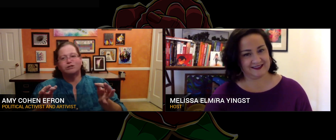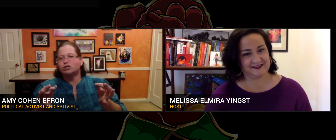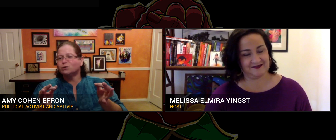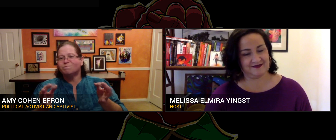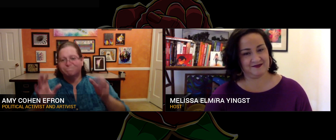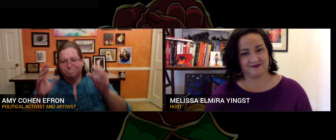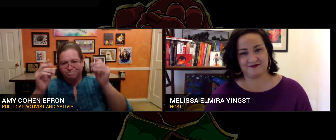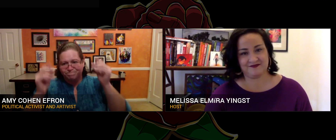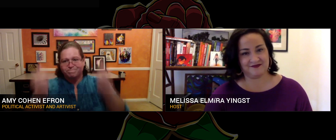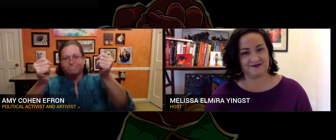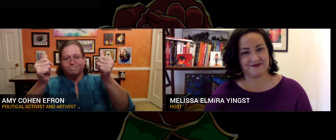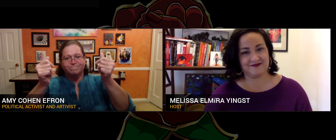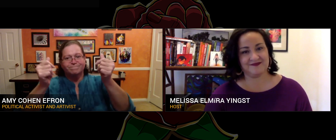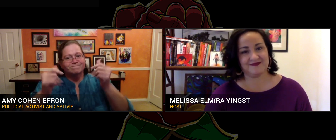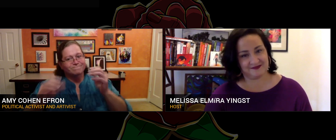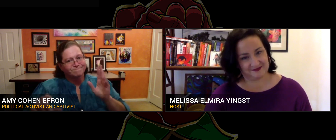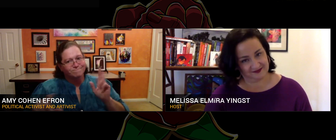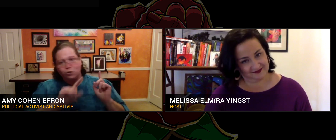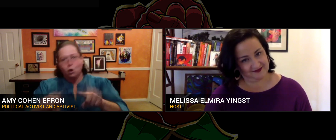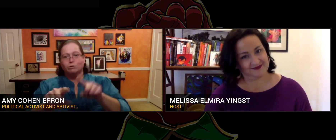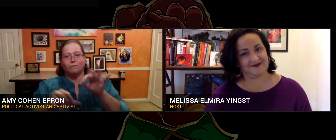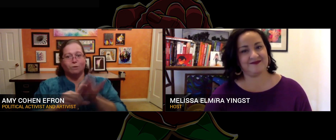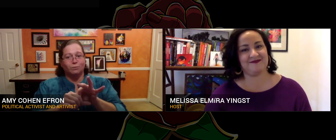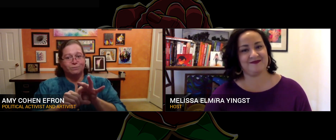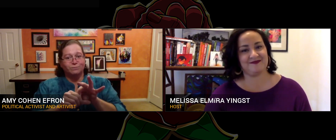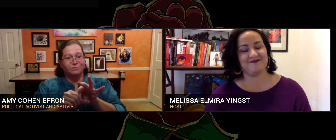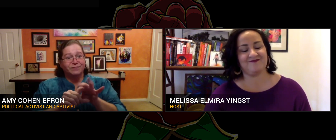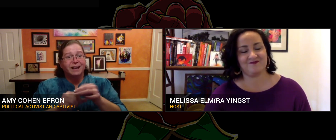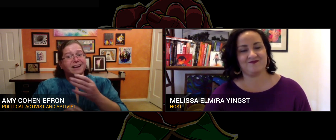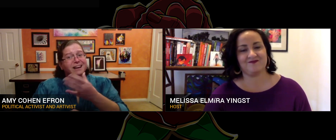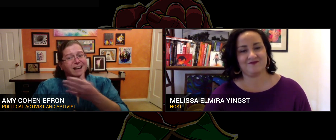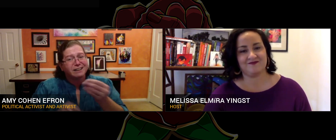and the Americans decided to take immediate action by going out to vote.